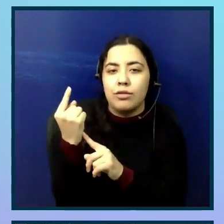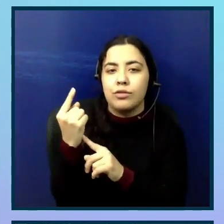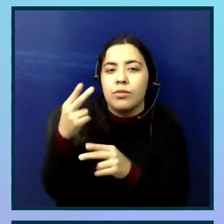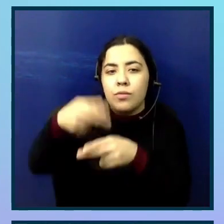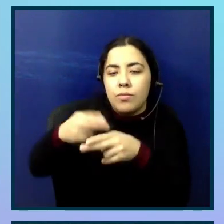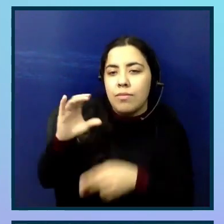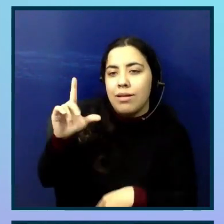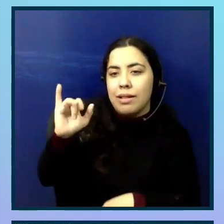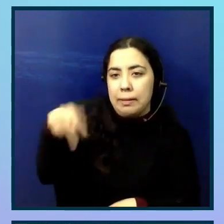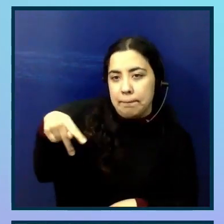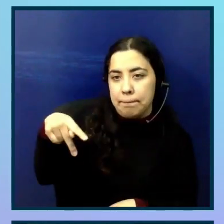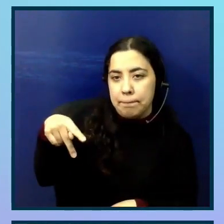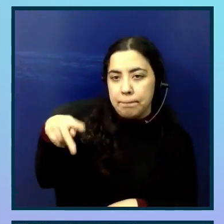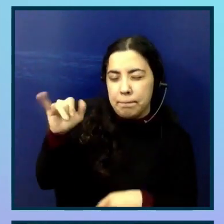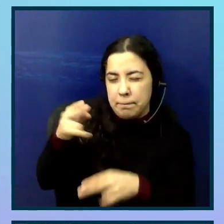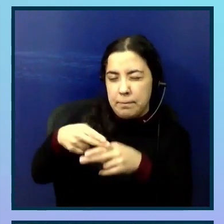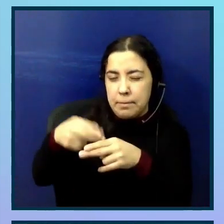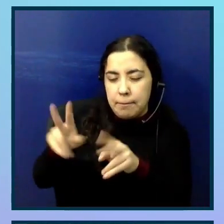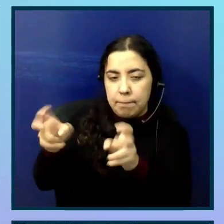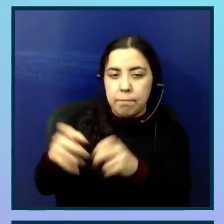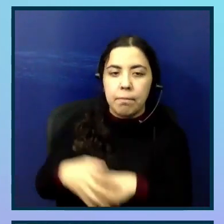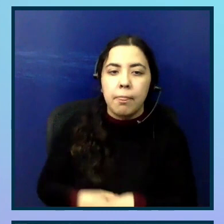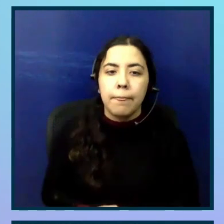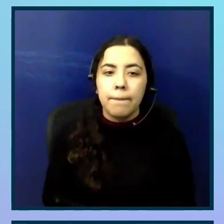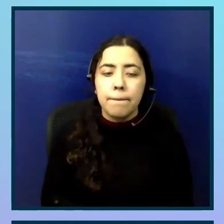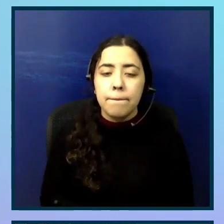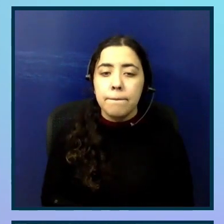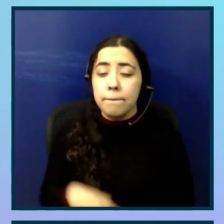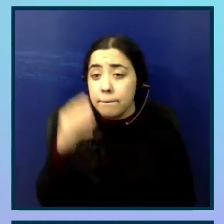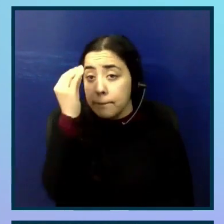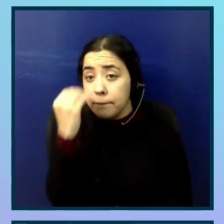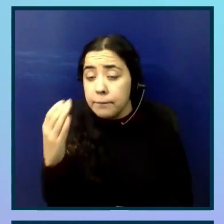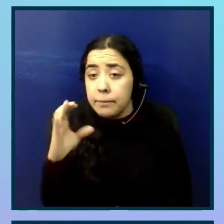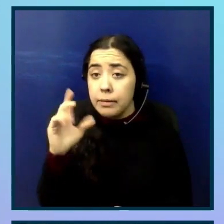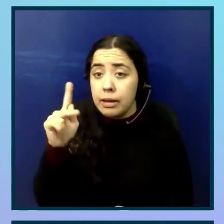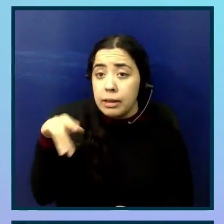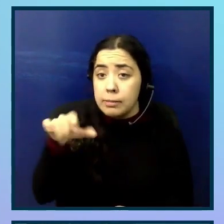So just to set the stage, Clips are audio and video messages